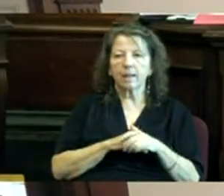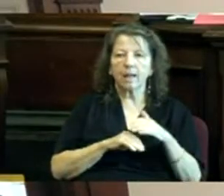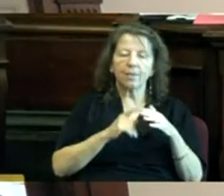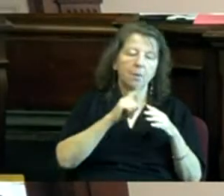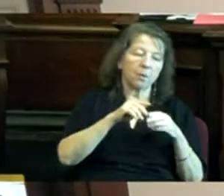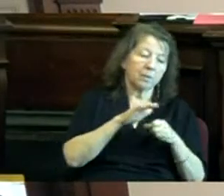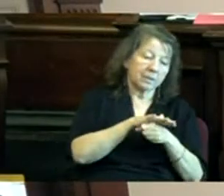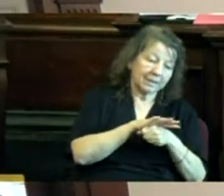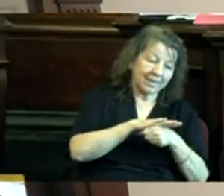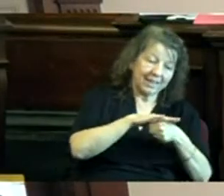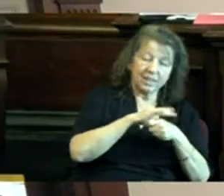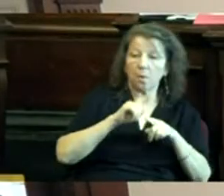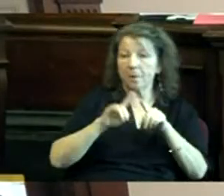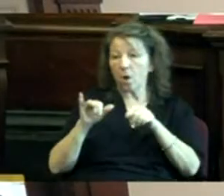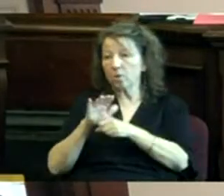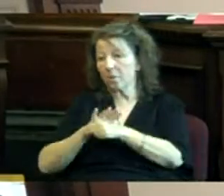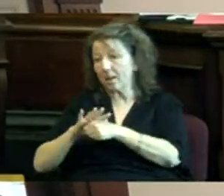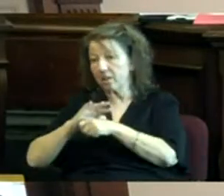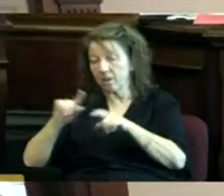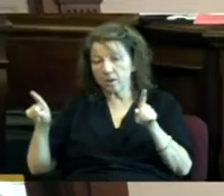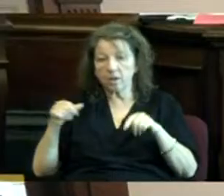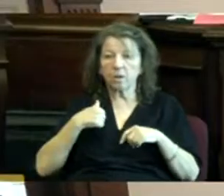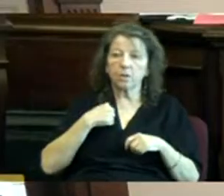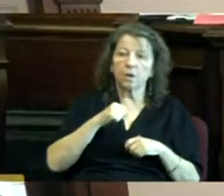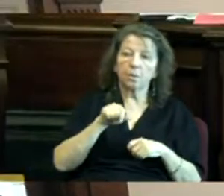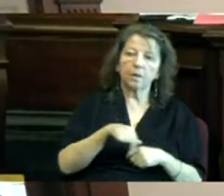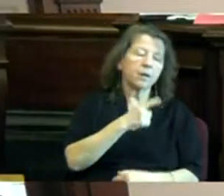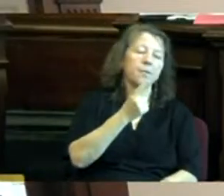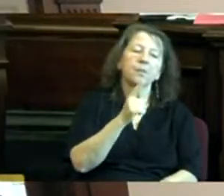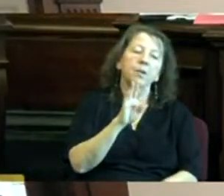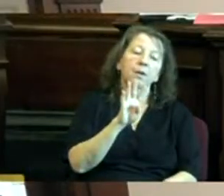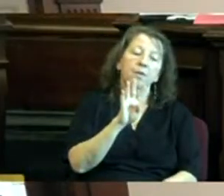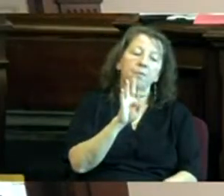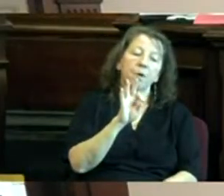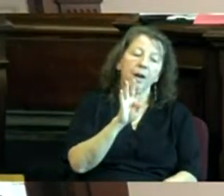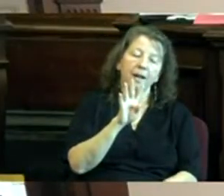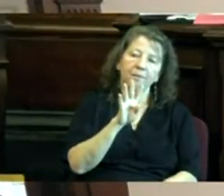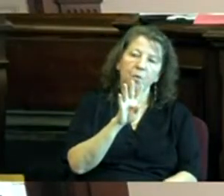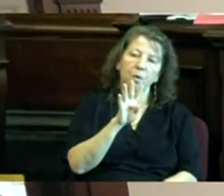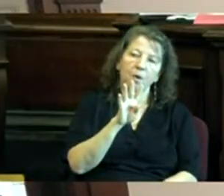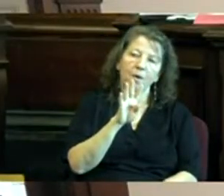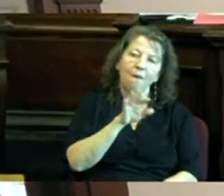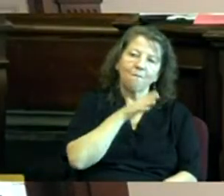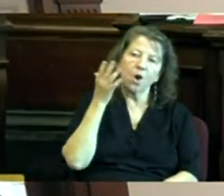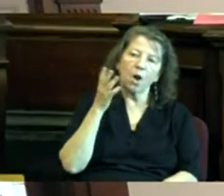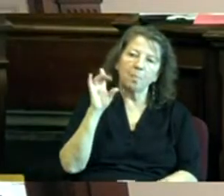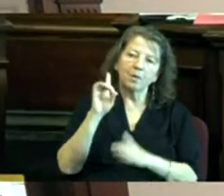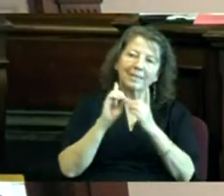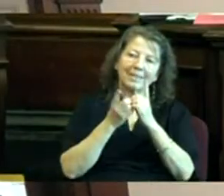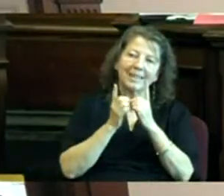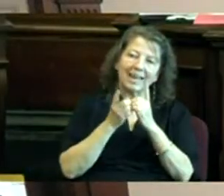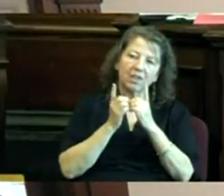community impact that extended outside of the East District, but they were based in the East